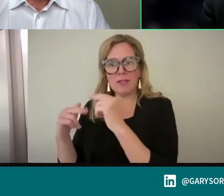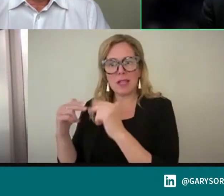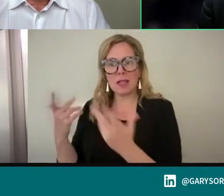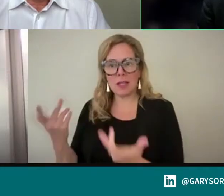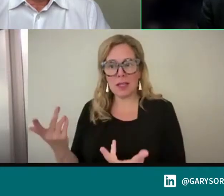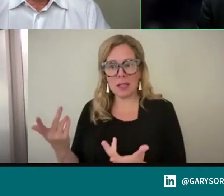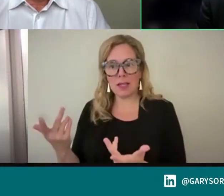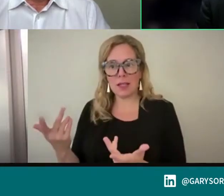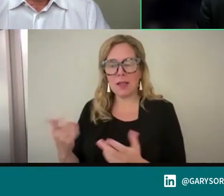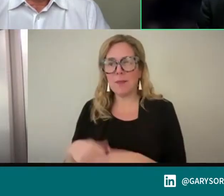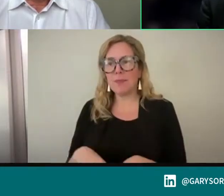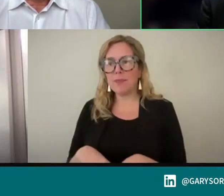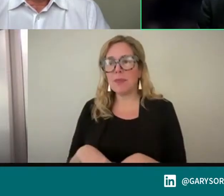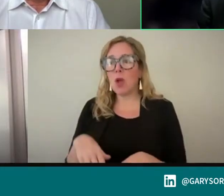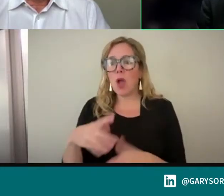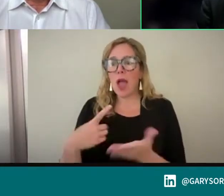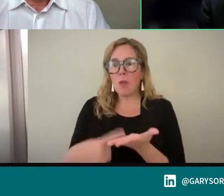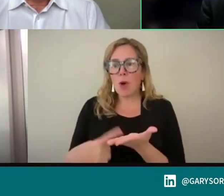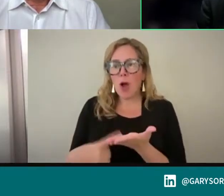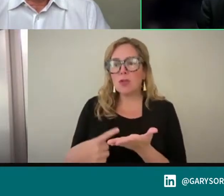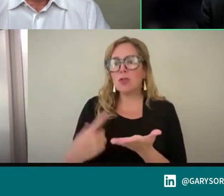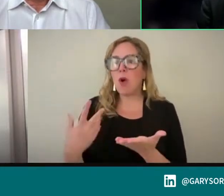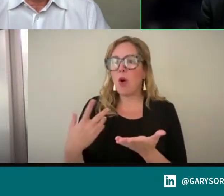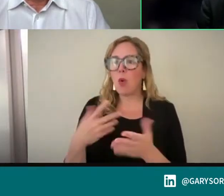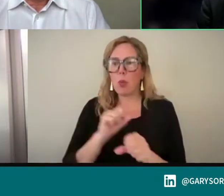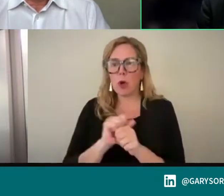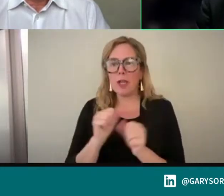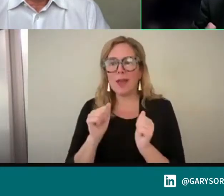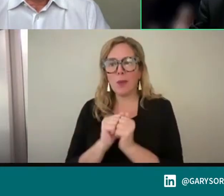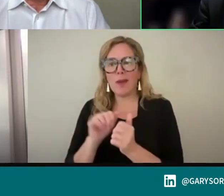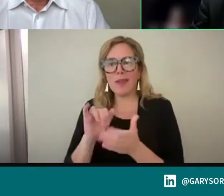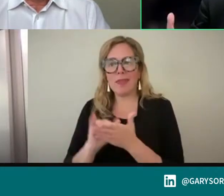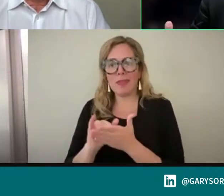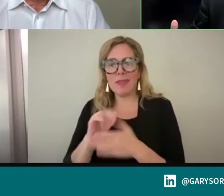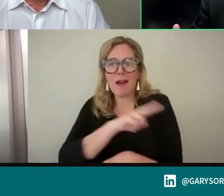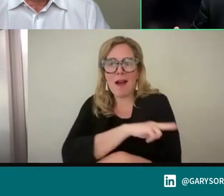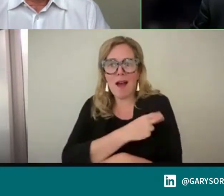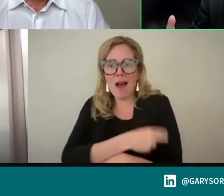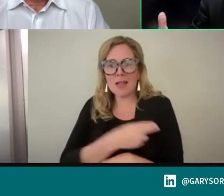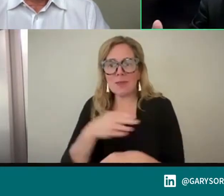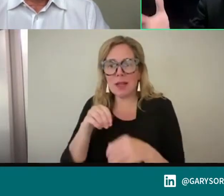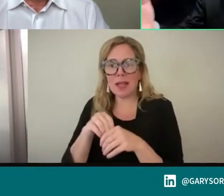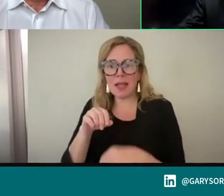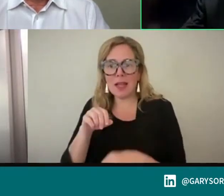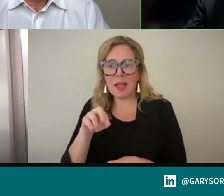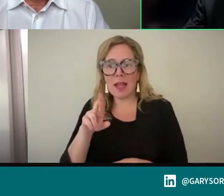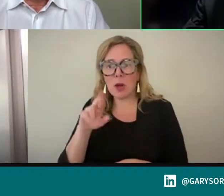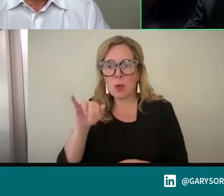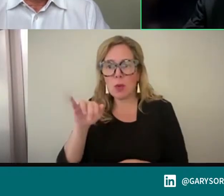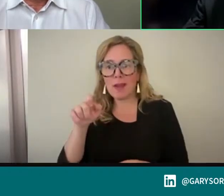Riyadh, and that is their primary concern. When their patients can get to these rural locations,